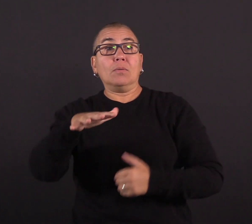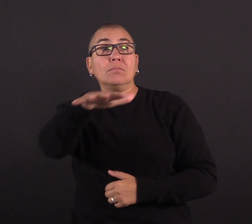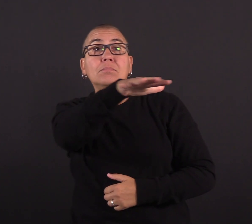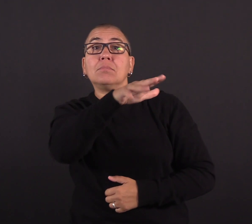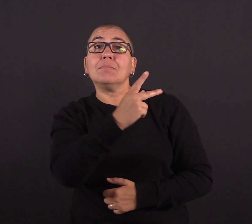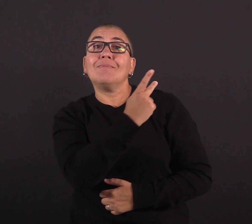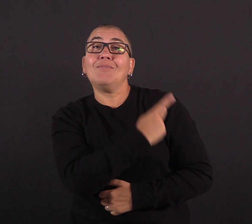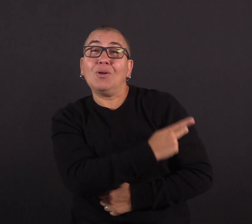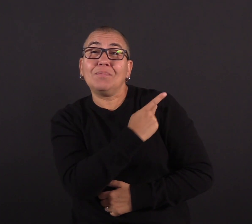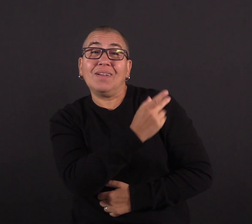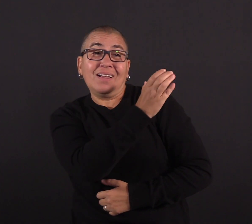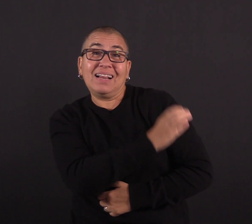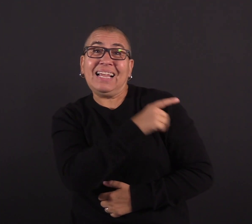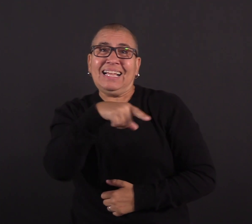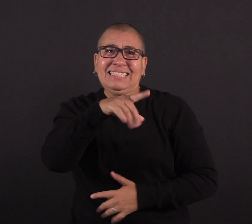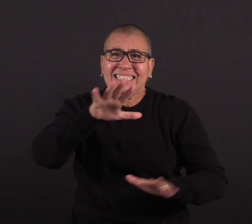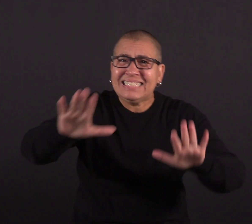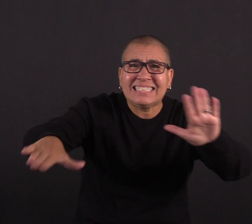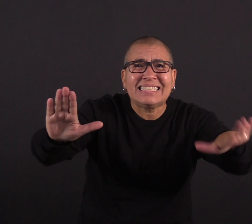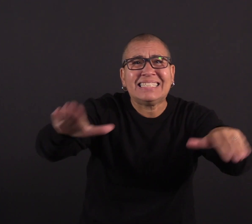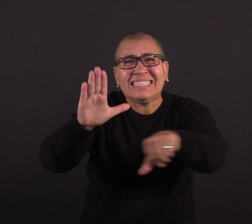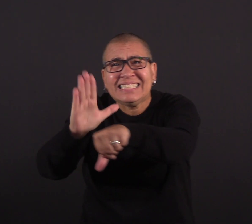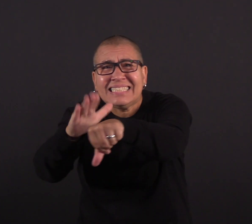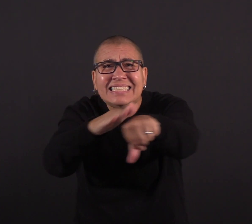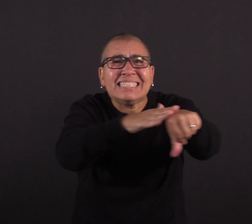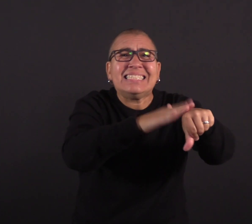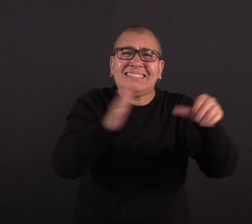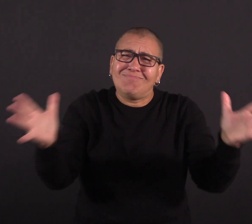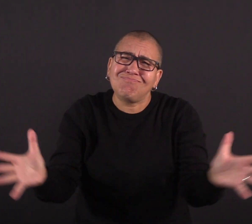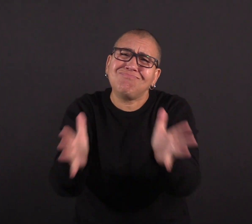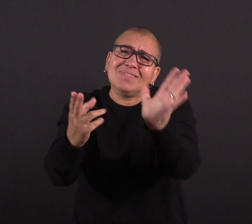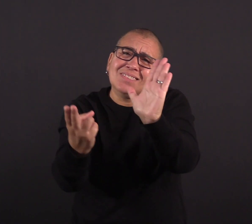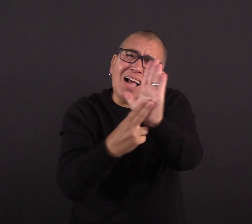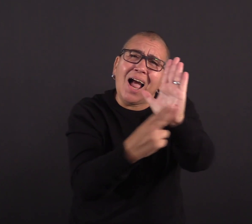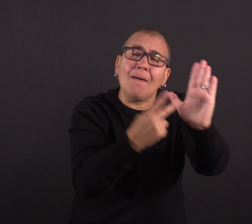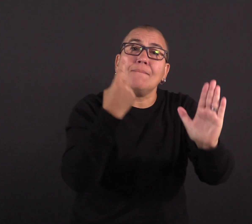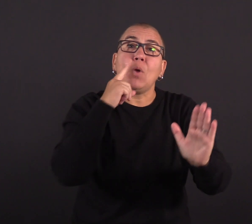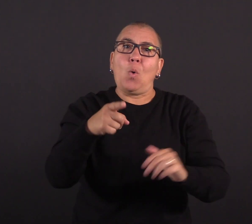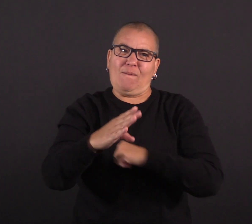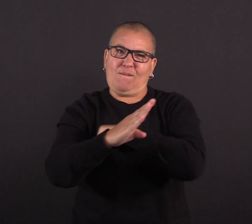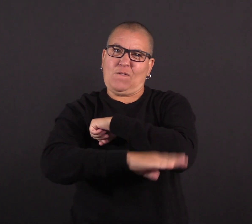Covid hospitalizations are increasing substantially across much of the U.S.